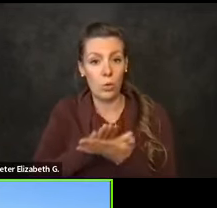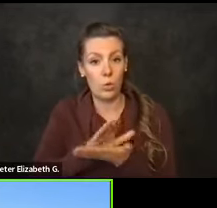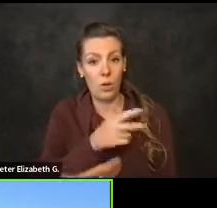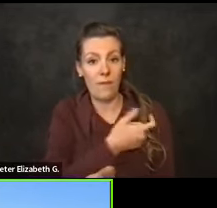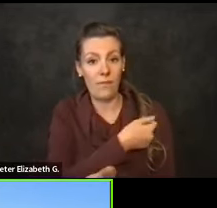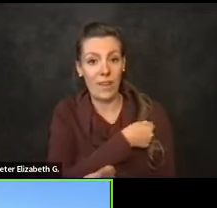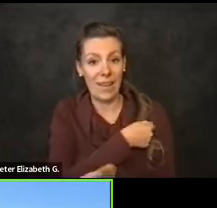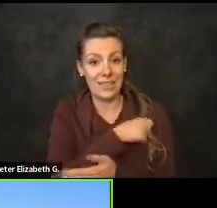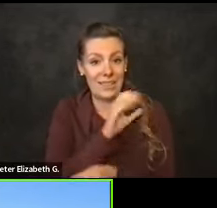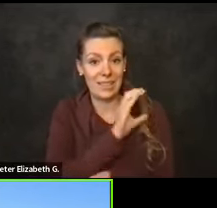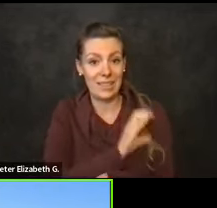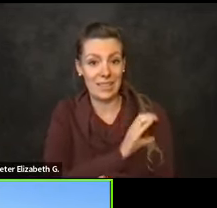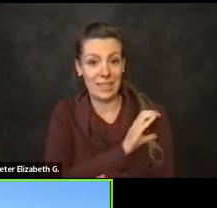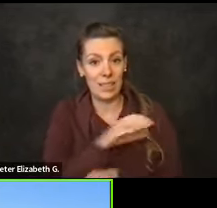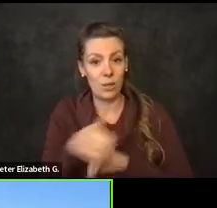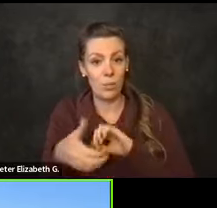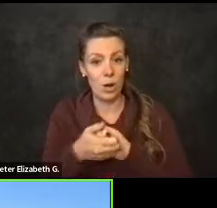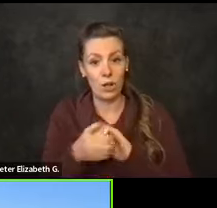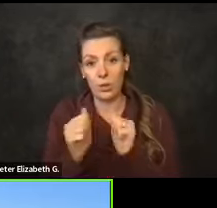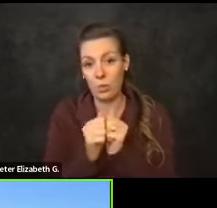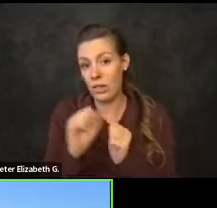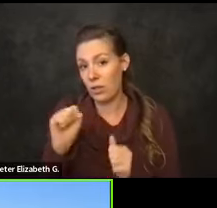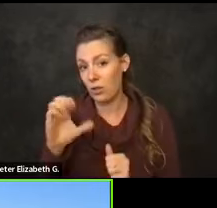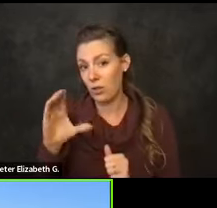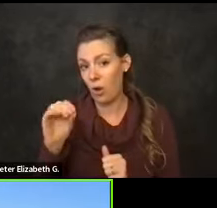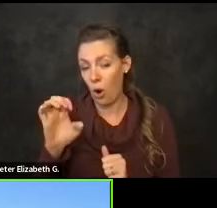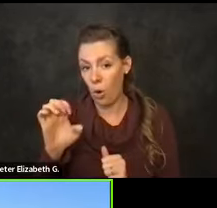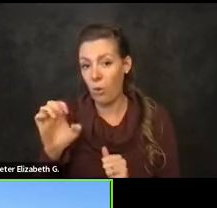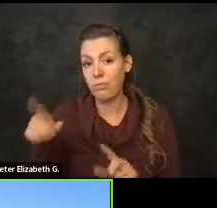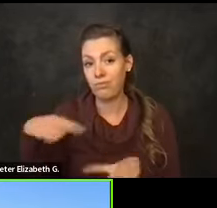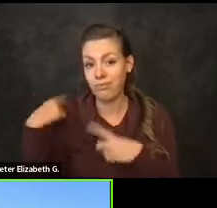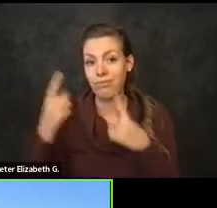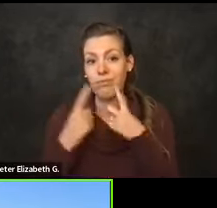Snowman County Office of Education, have been very successful so far.